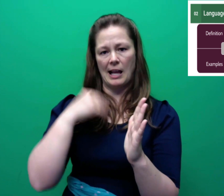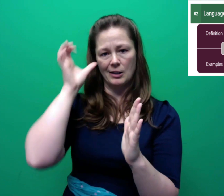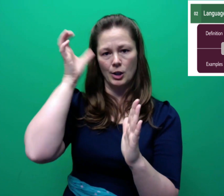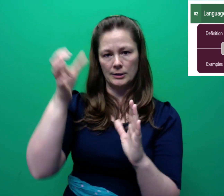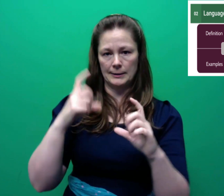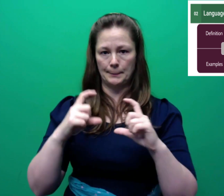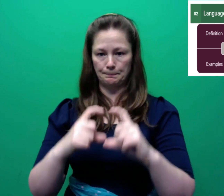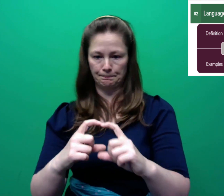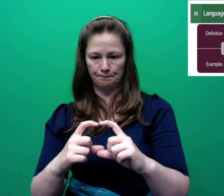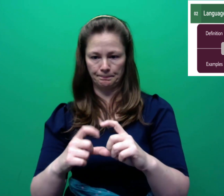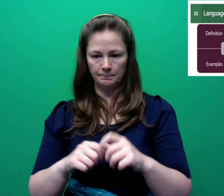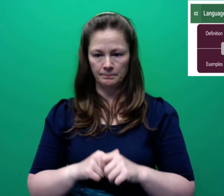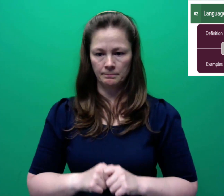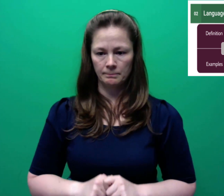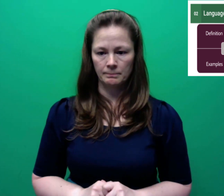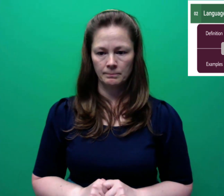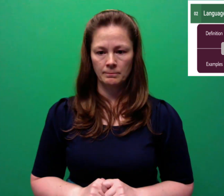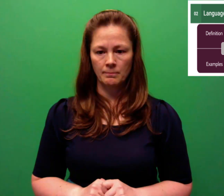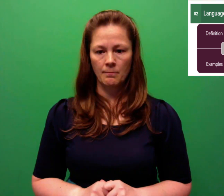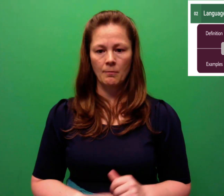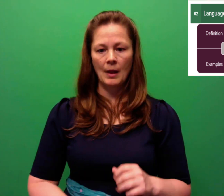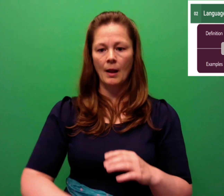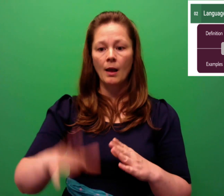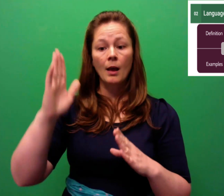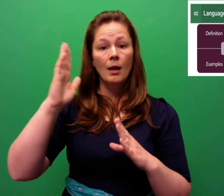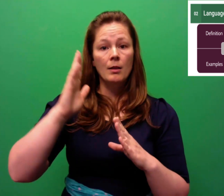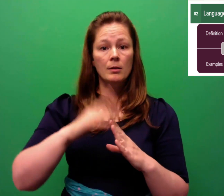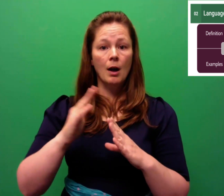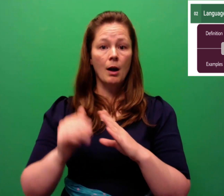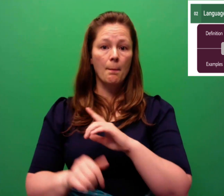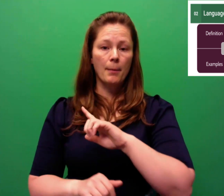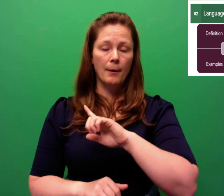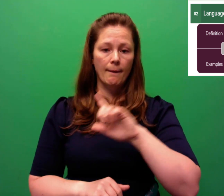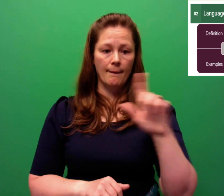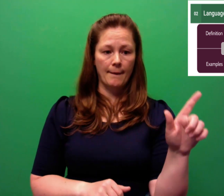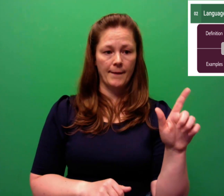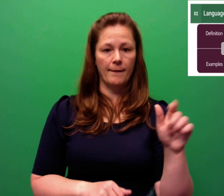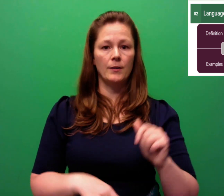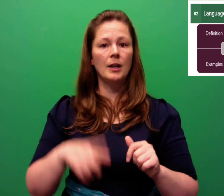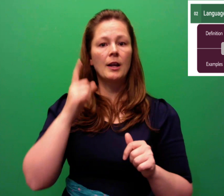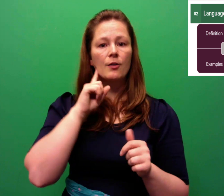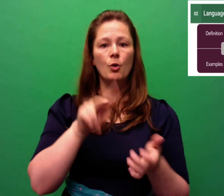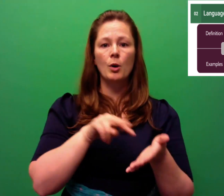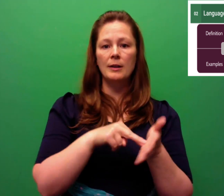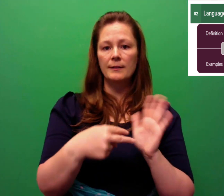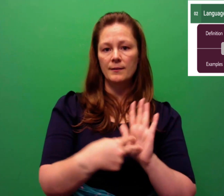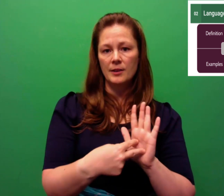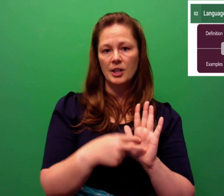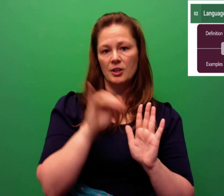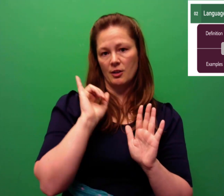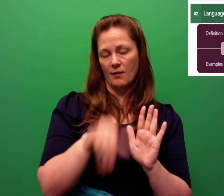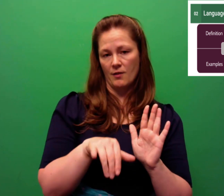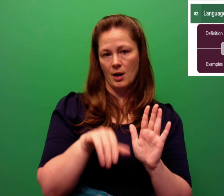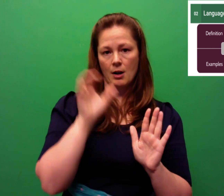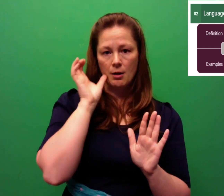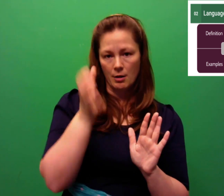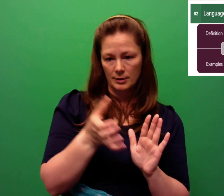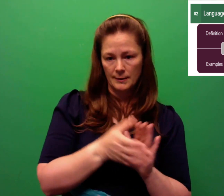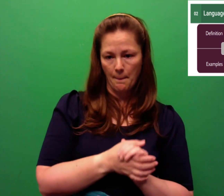You notice in my picture the middle has a concept. There are four sections to be